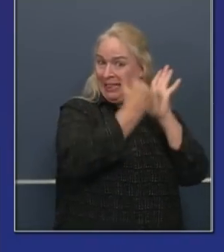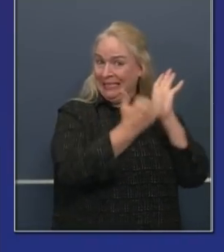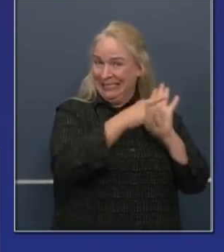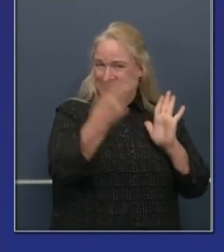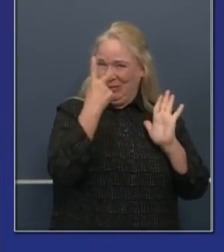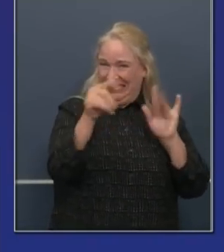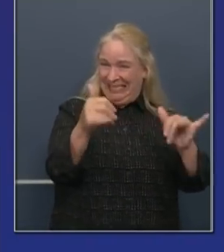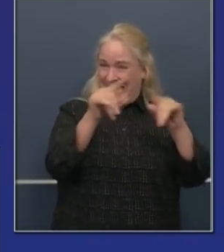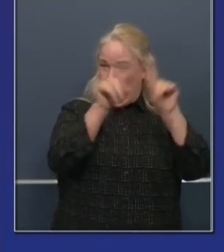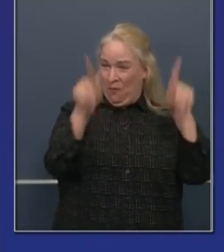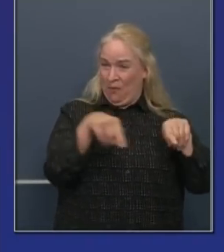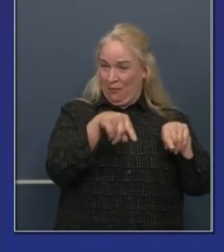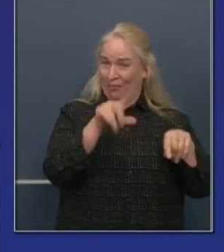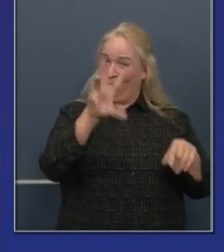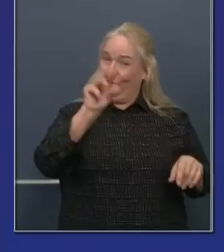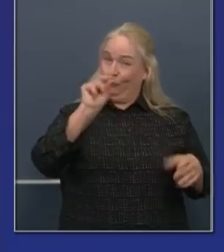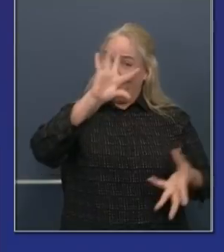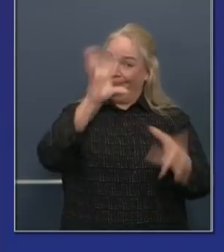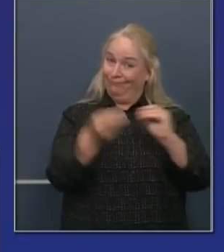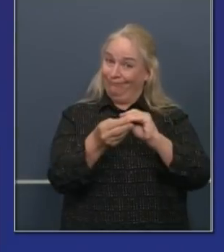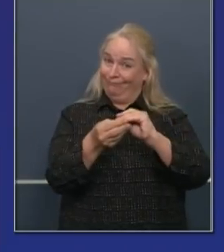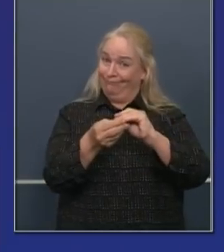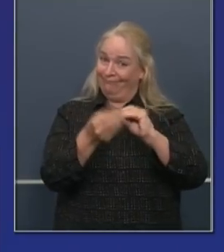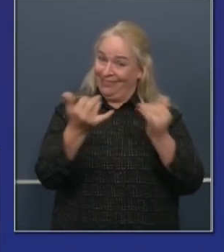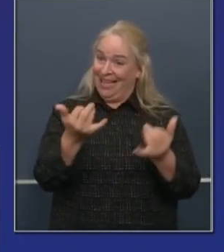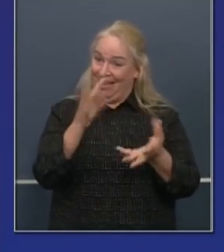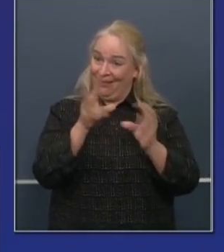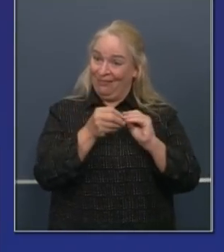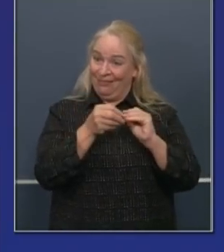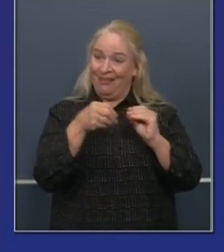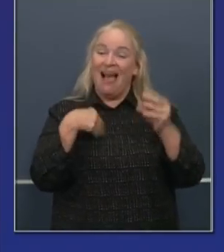ADDITIONAL TECHNICAL ASSISTANCE TO THE COUNTIES ON THIS LIST. THE COUNTIES ON THIS LIST TOTAL